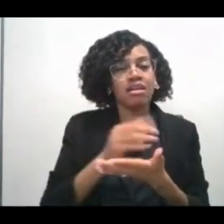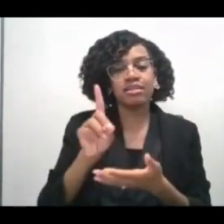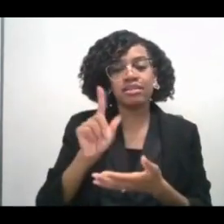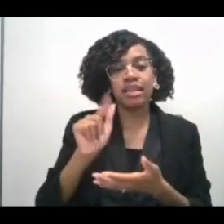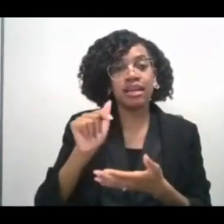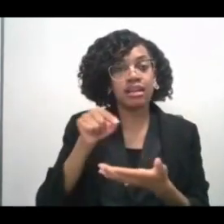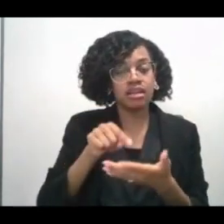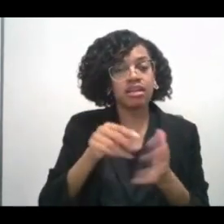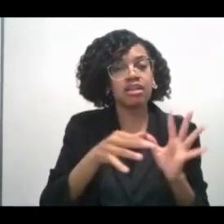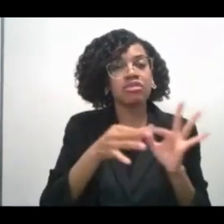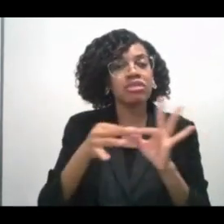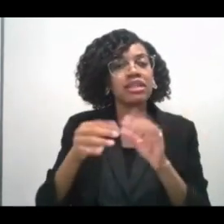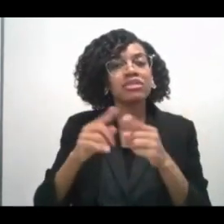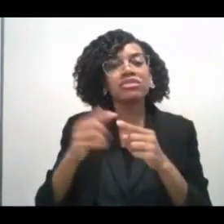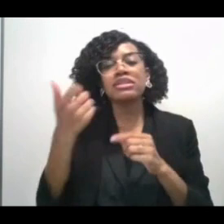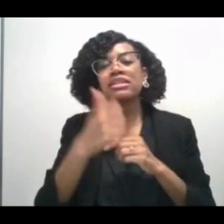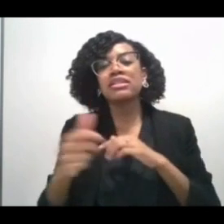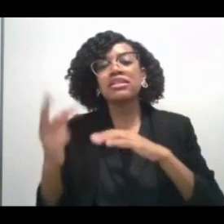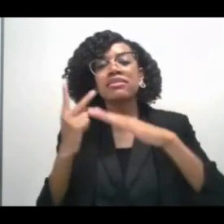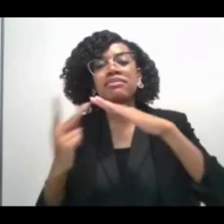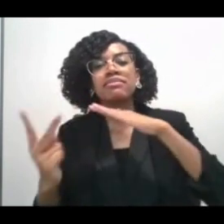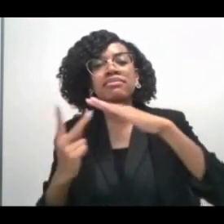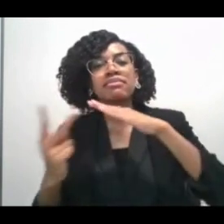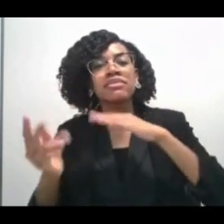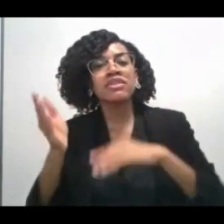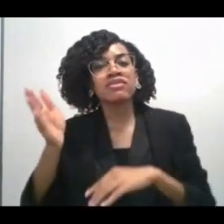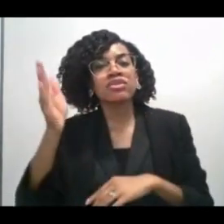projections into the future can be interpreted in use to